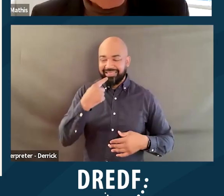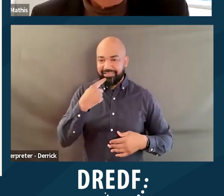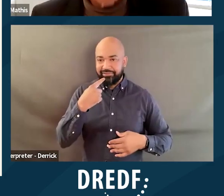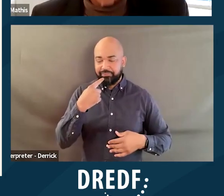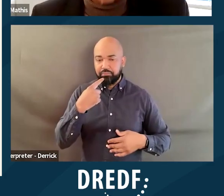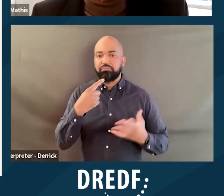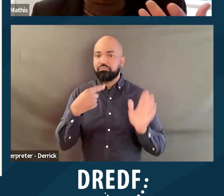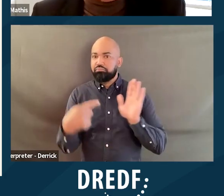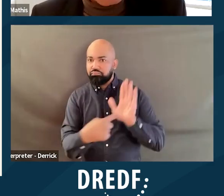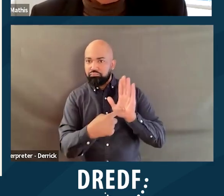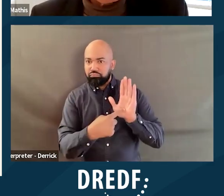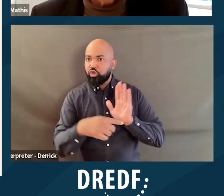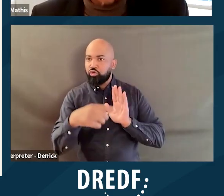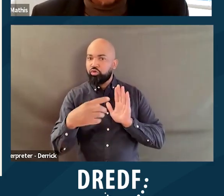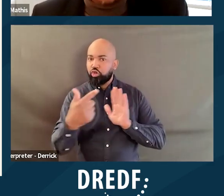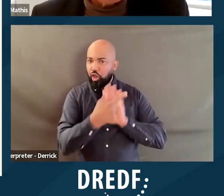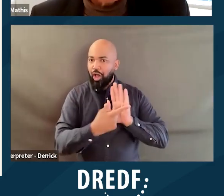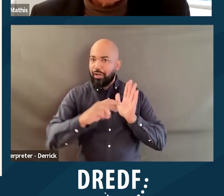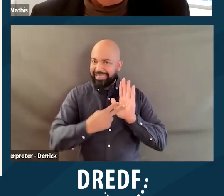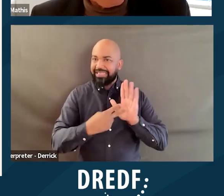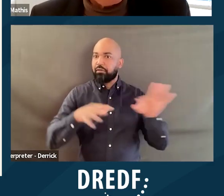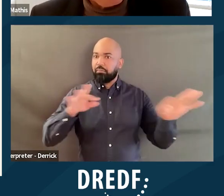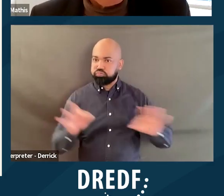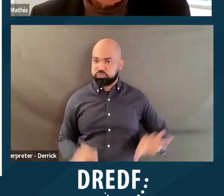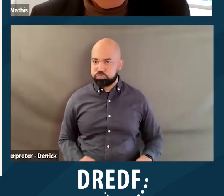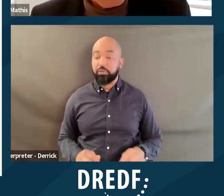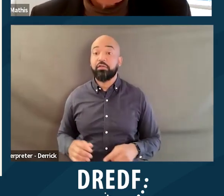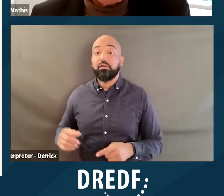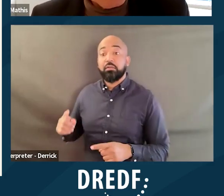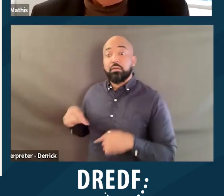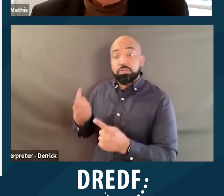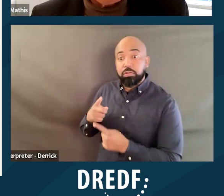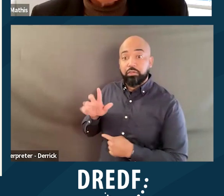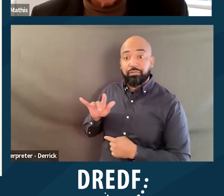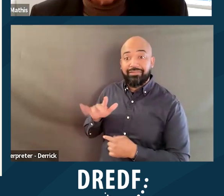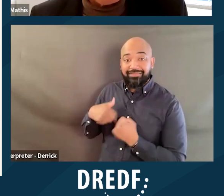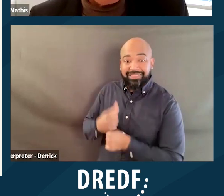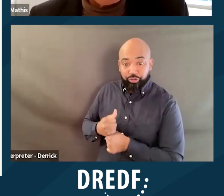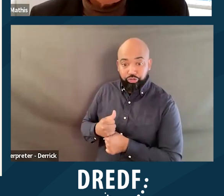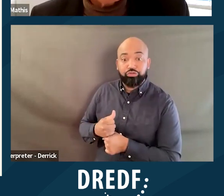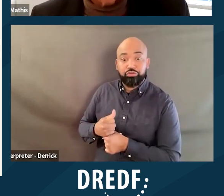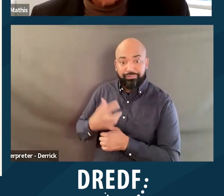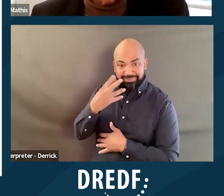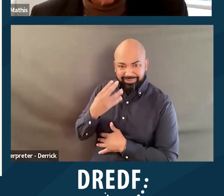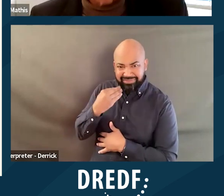the courts have made it very clear what the law means. That's how we know what Olmstead means.